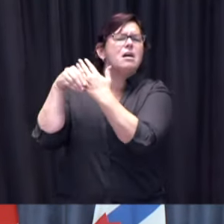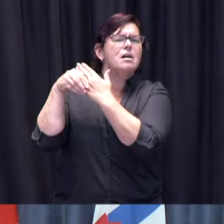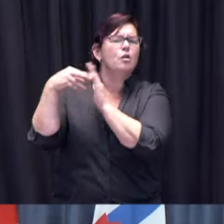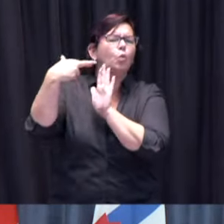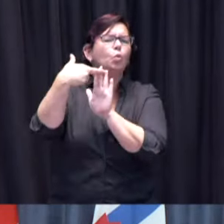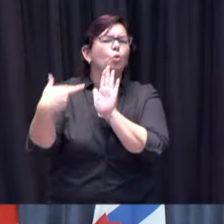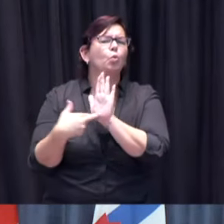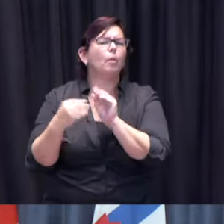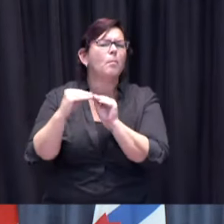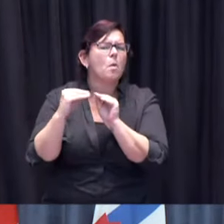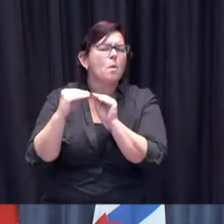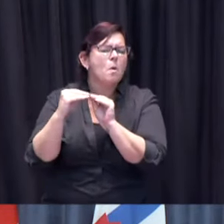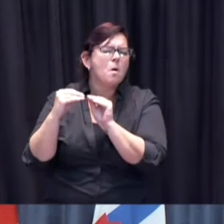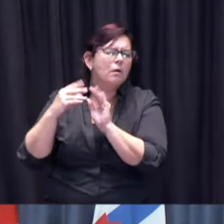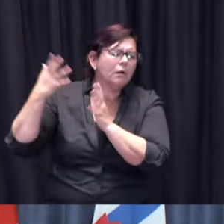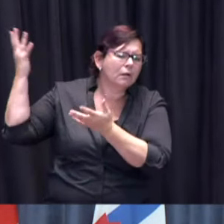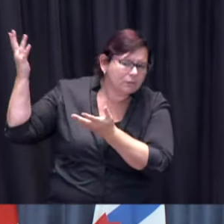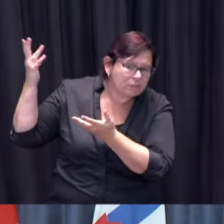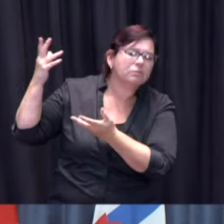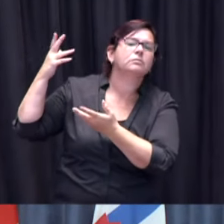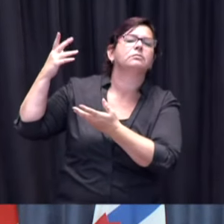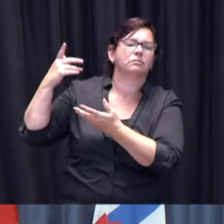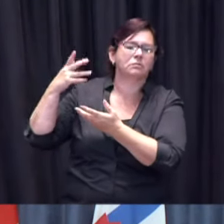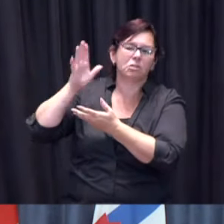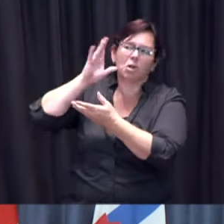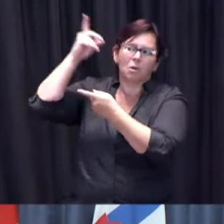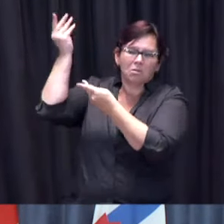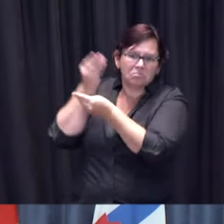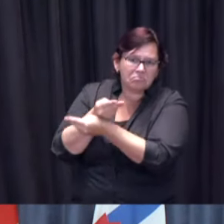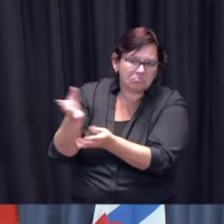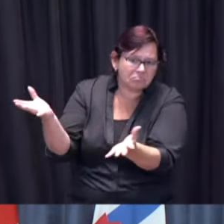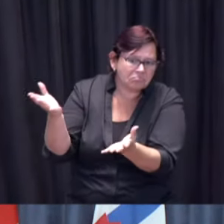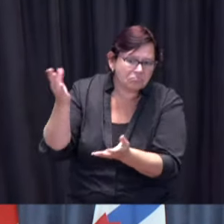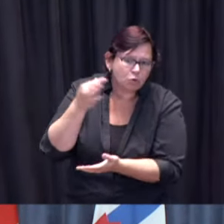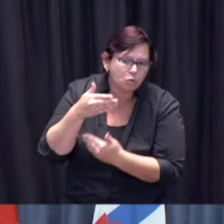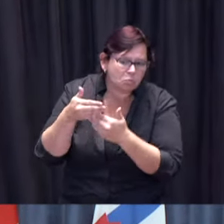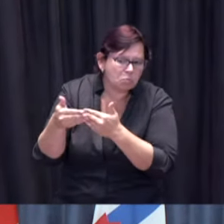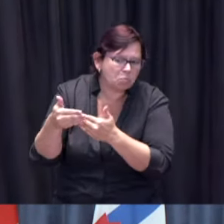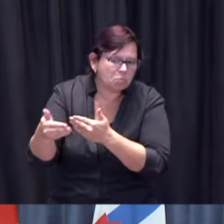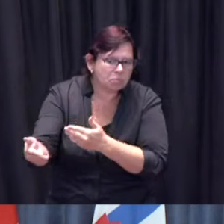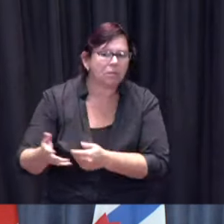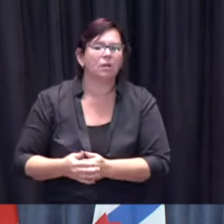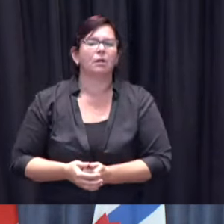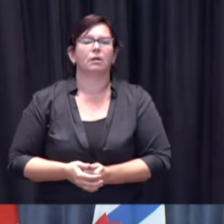Our city staff have prepared by-laws for those measures that we believe the council has the